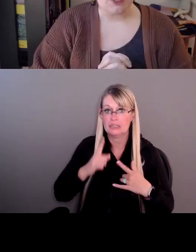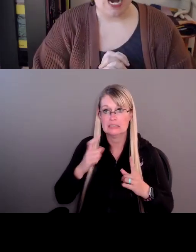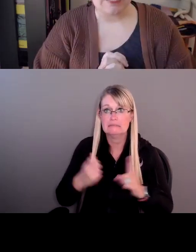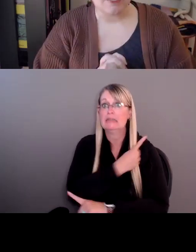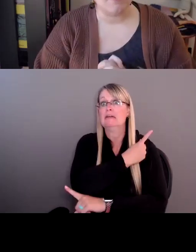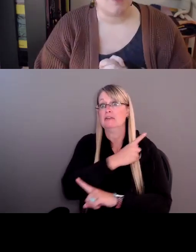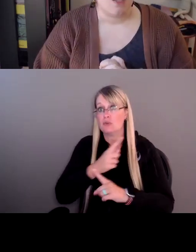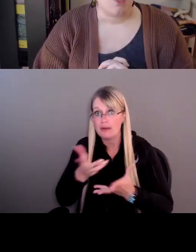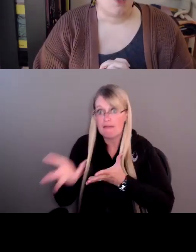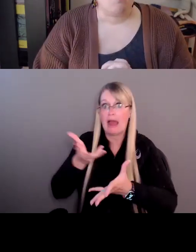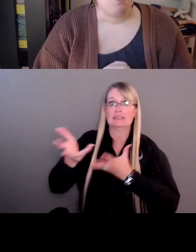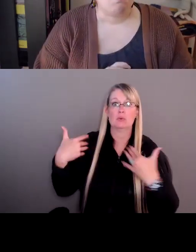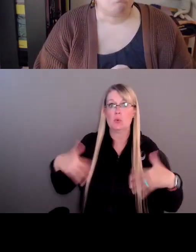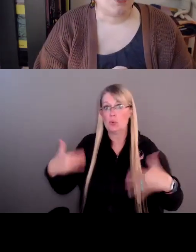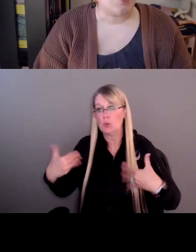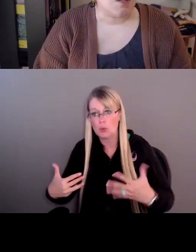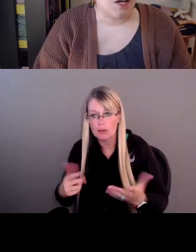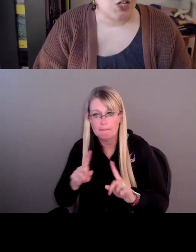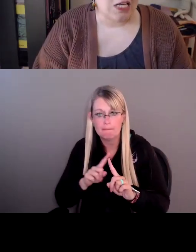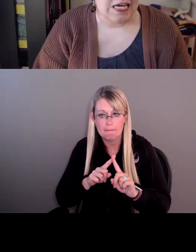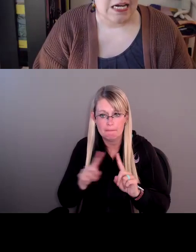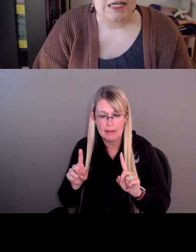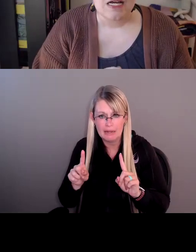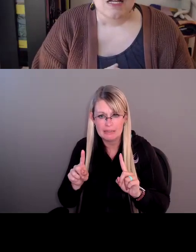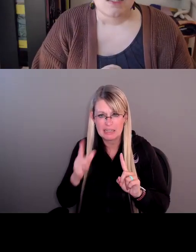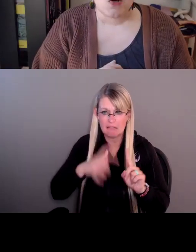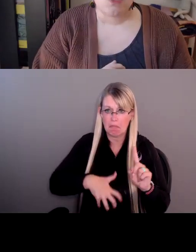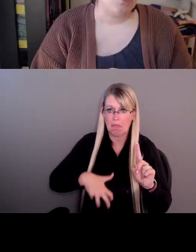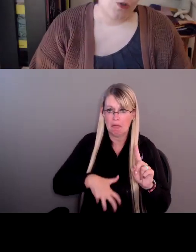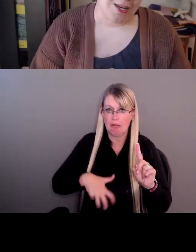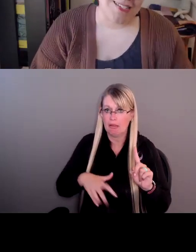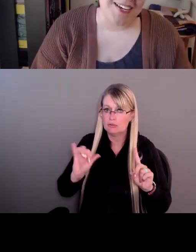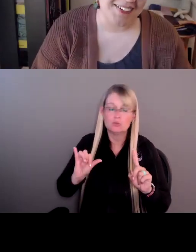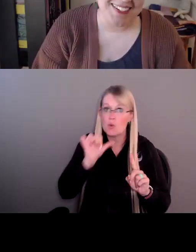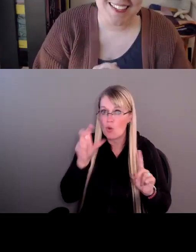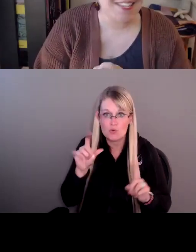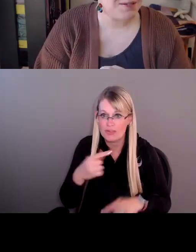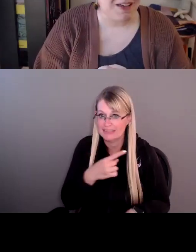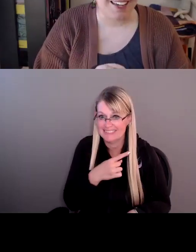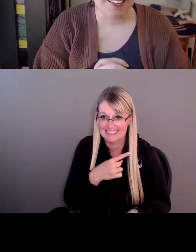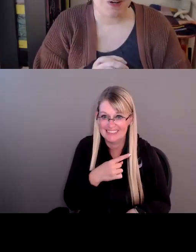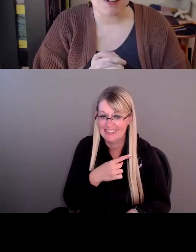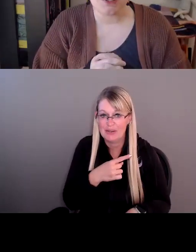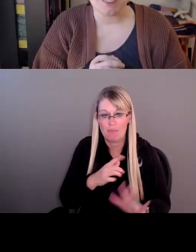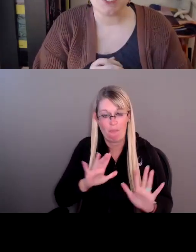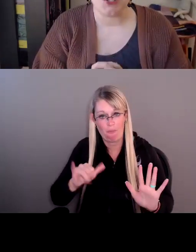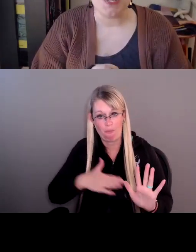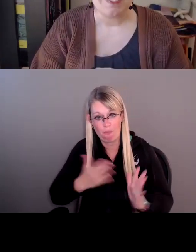interactive, but it is also kind of nauseating. So don't do this is what I am intriguing to you.